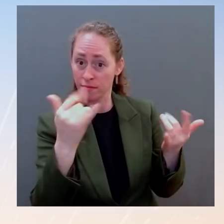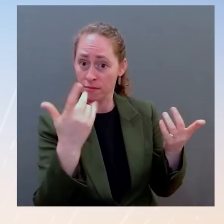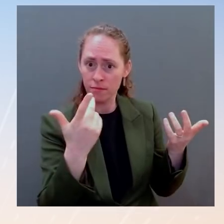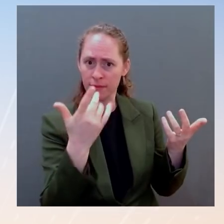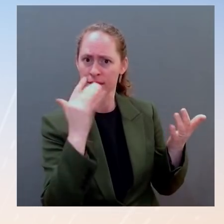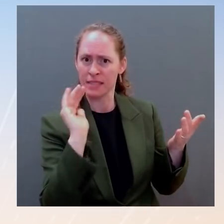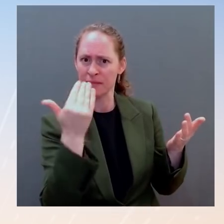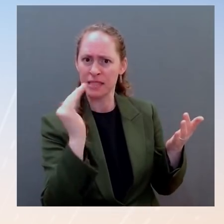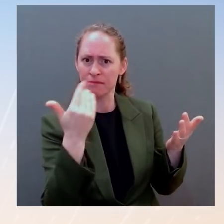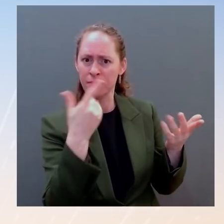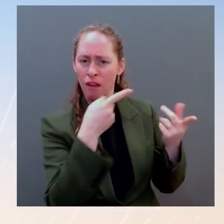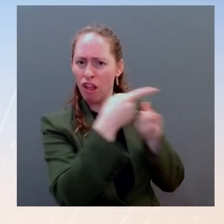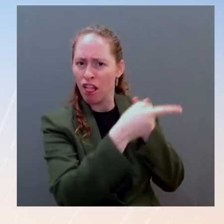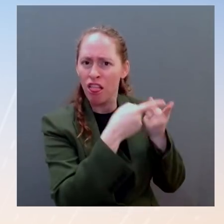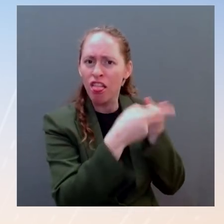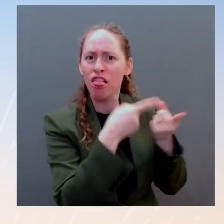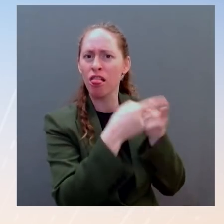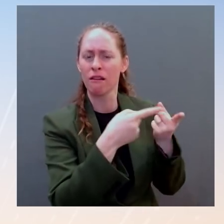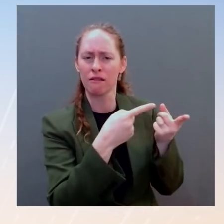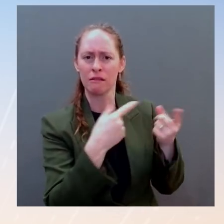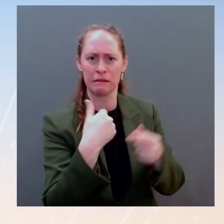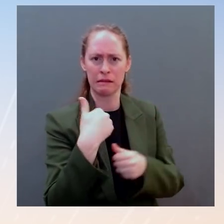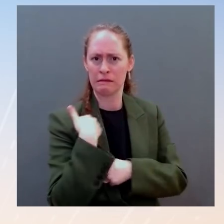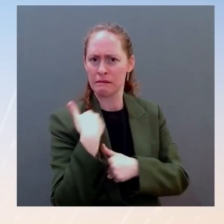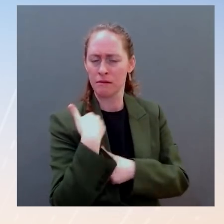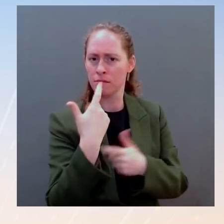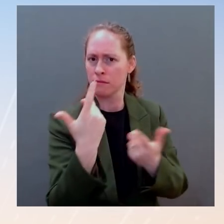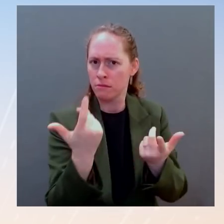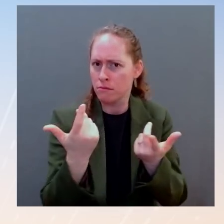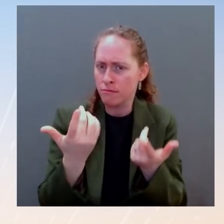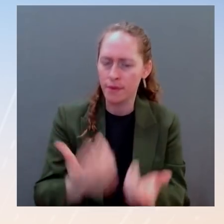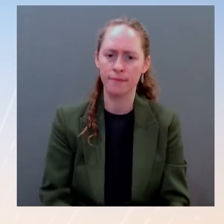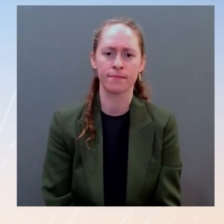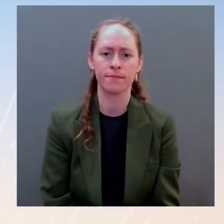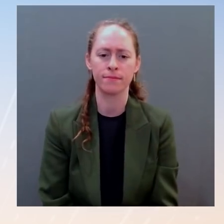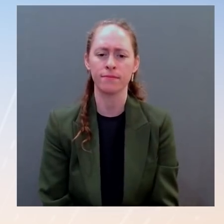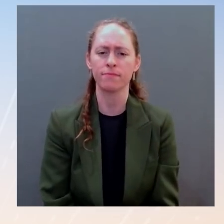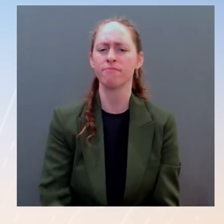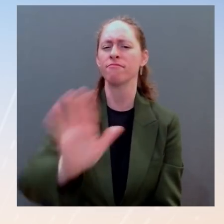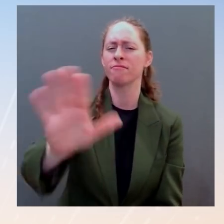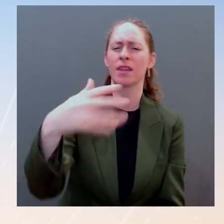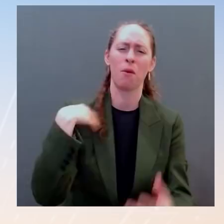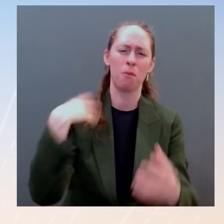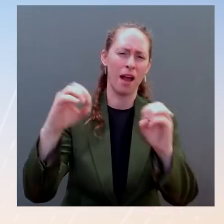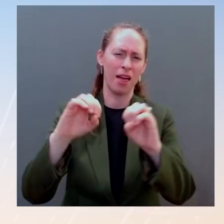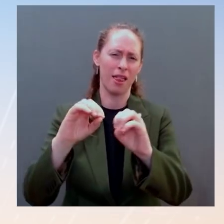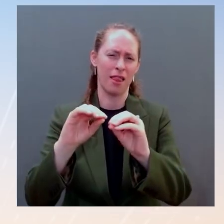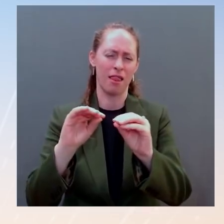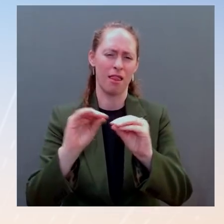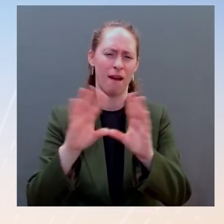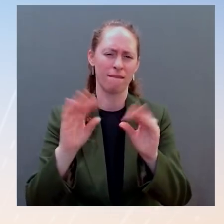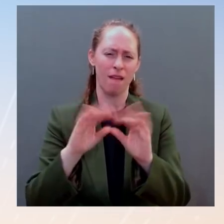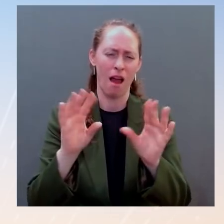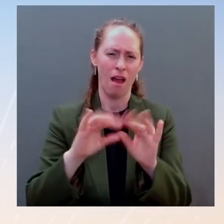remember President Putin gave a speech where he talked about the aspirations -- his aspirations, the aspirations he had for the Russian military --